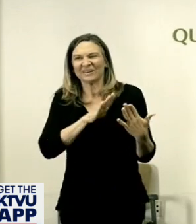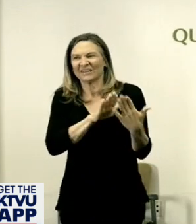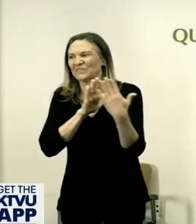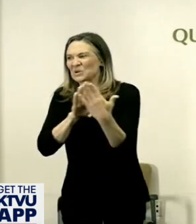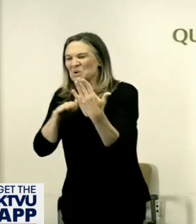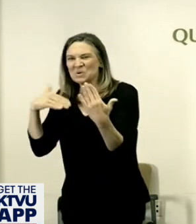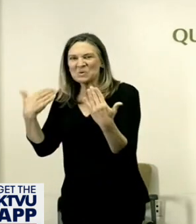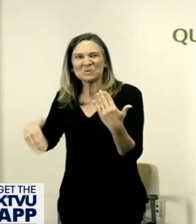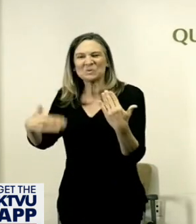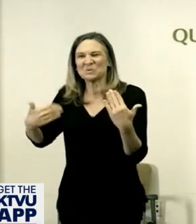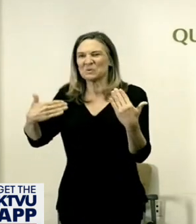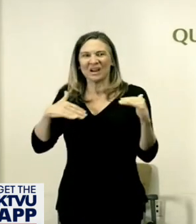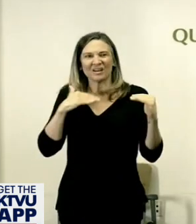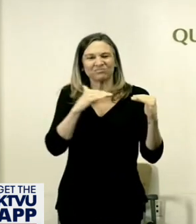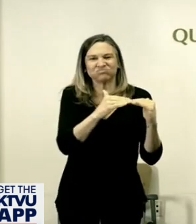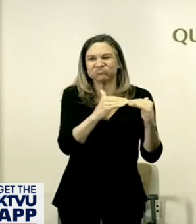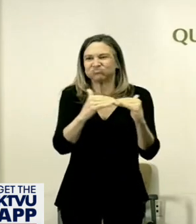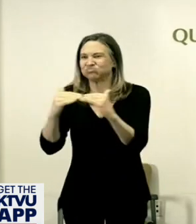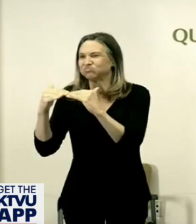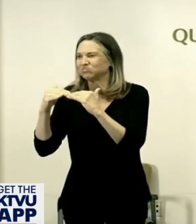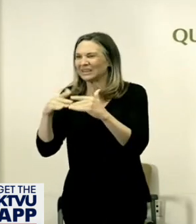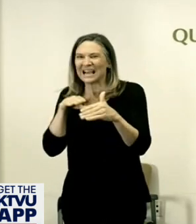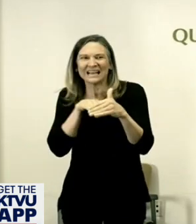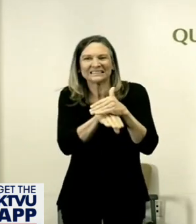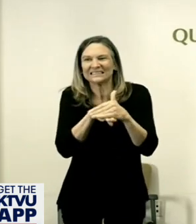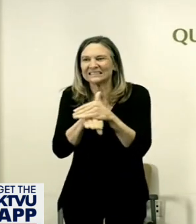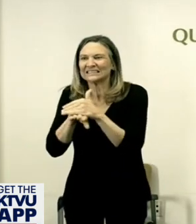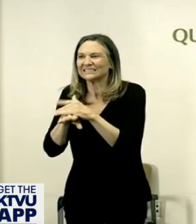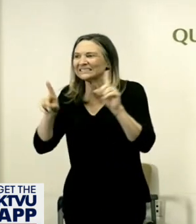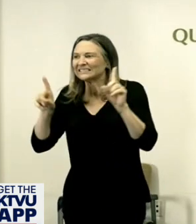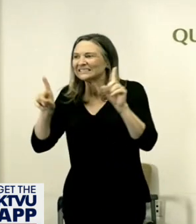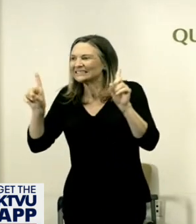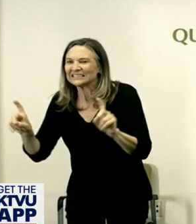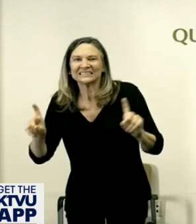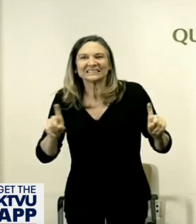communities and communities of color. We understand the importance of creative, equitable access not only to